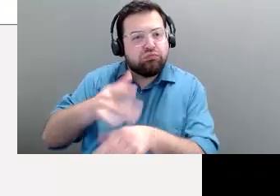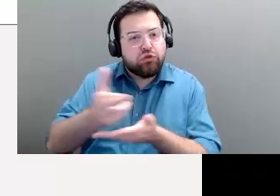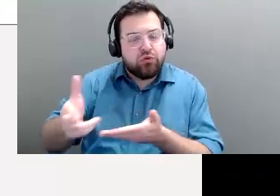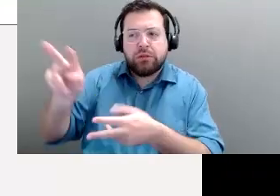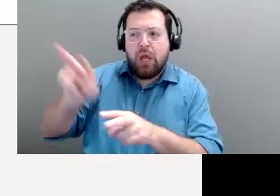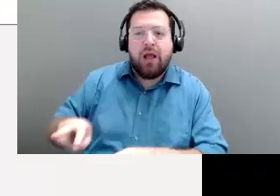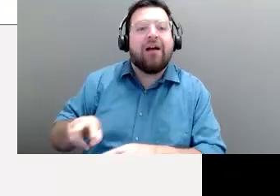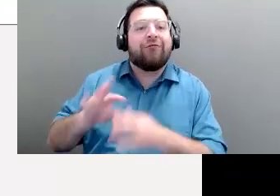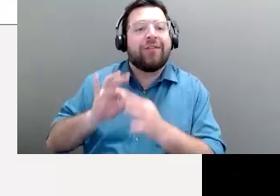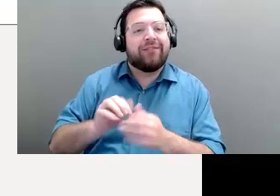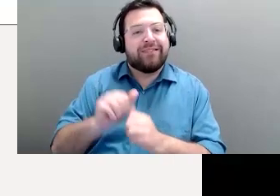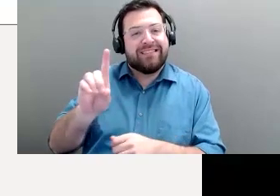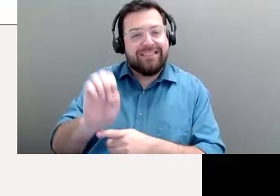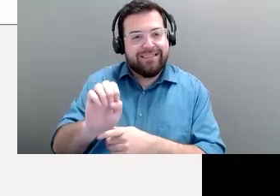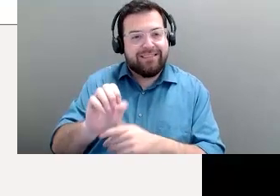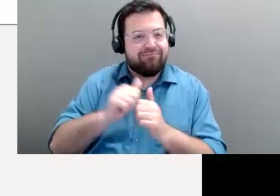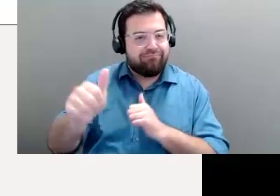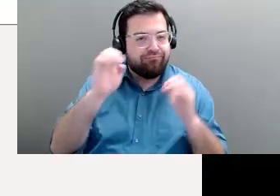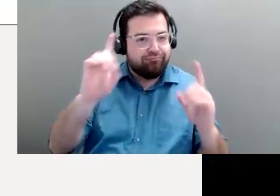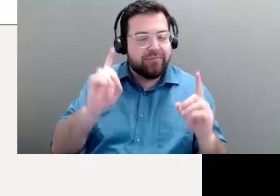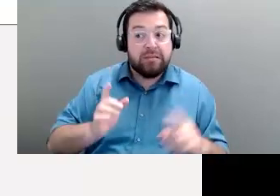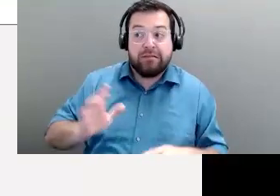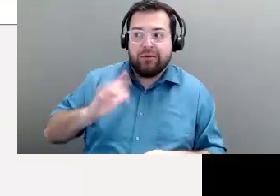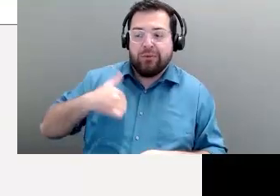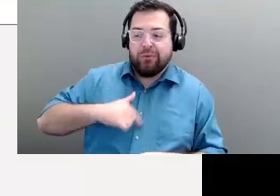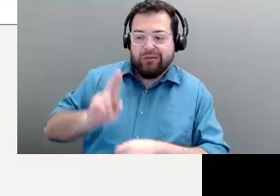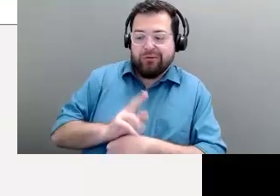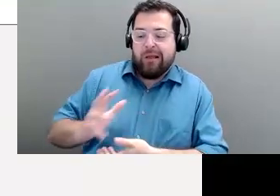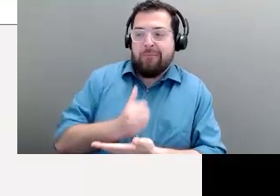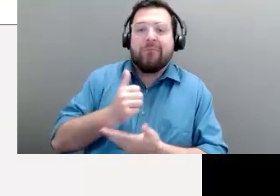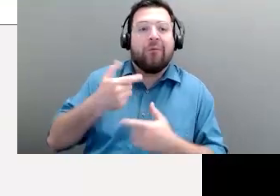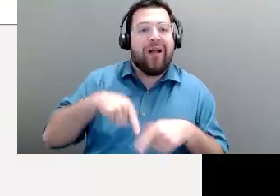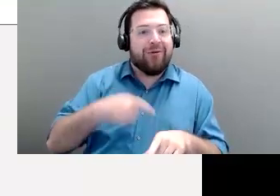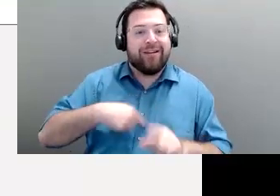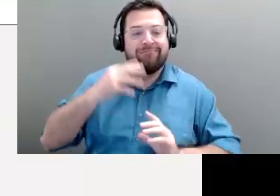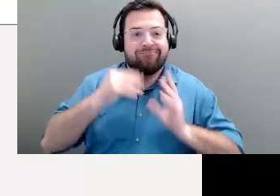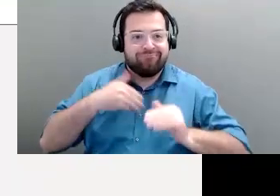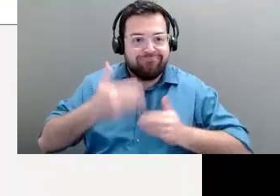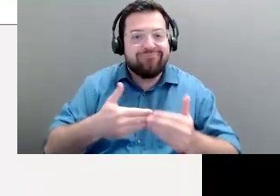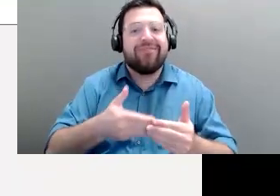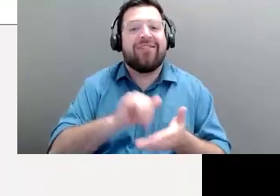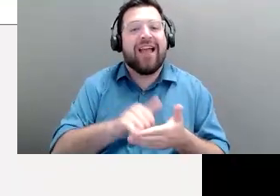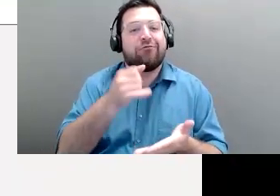when we were going through the accreditation process. And so I wanted to provide those resources for you,